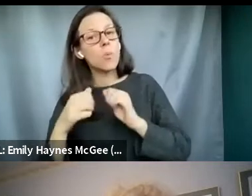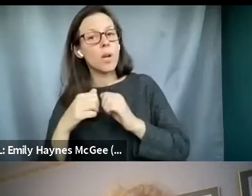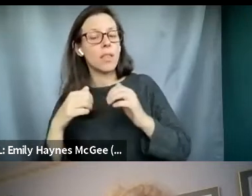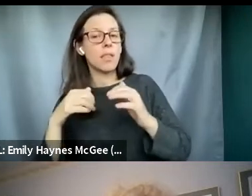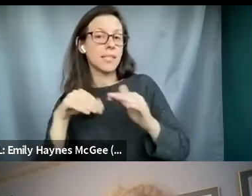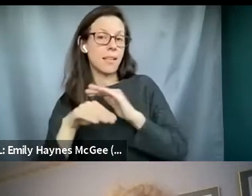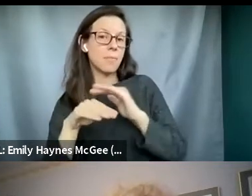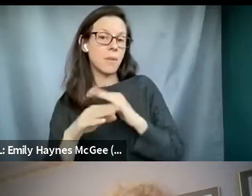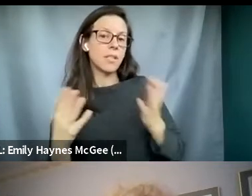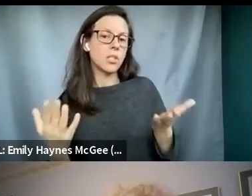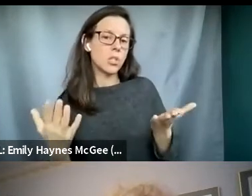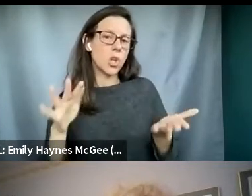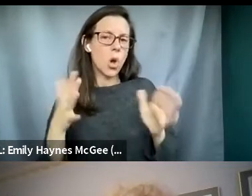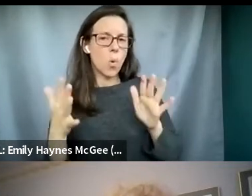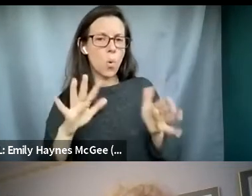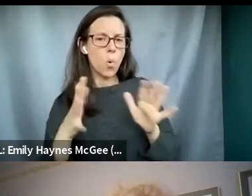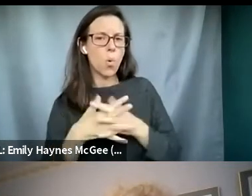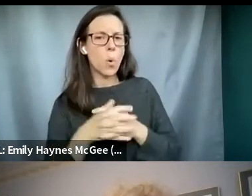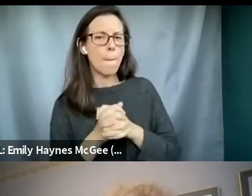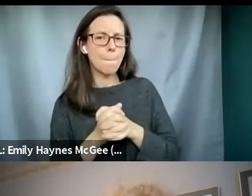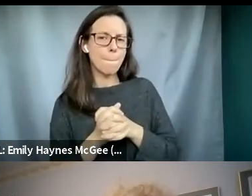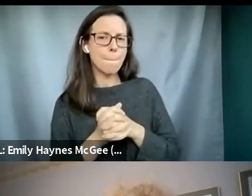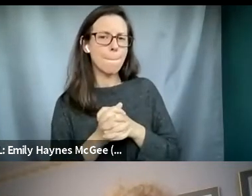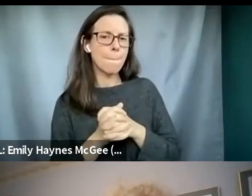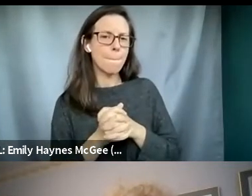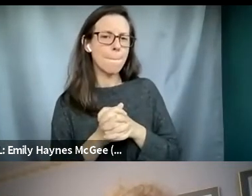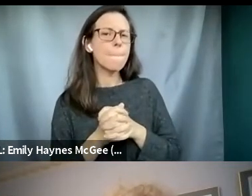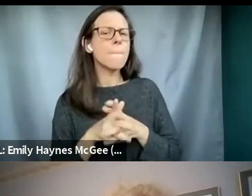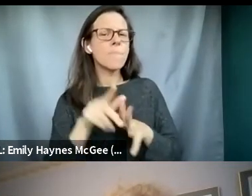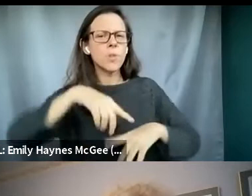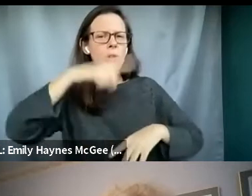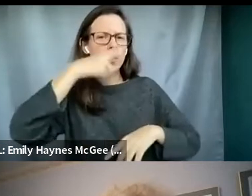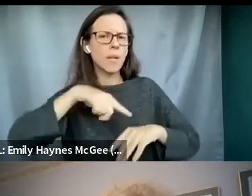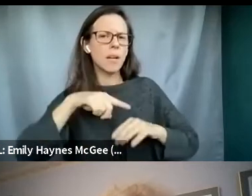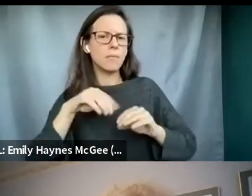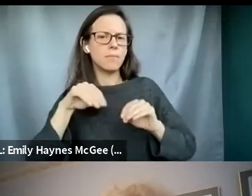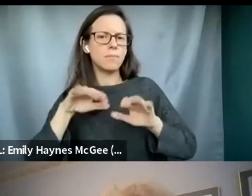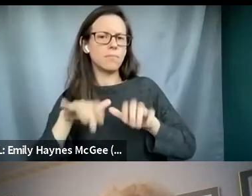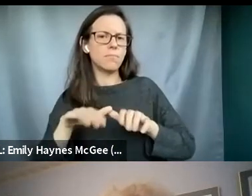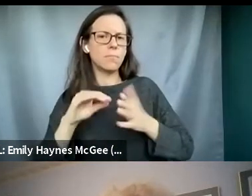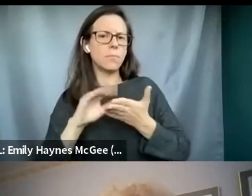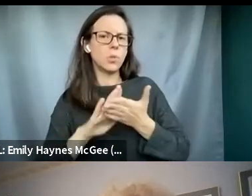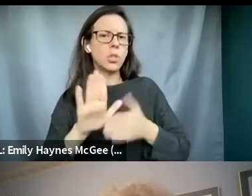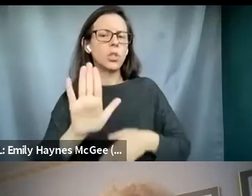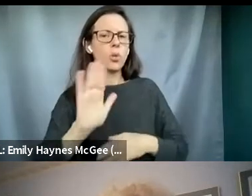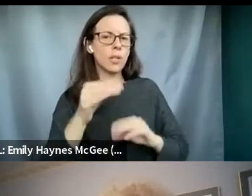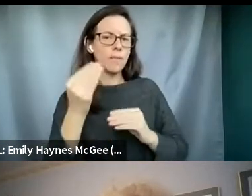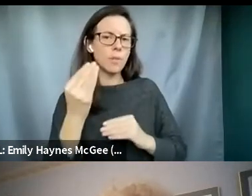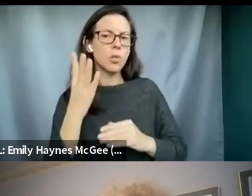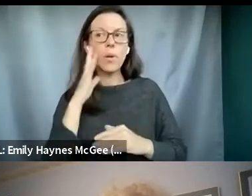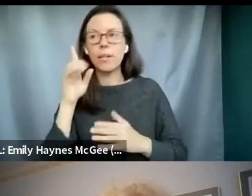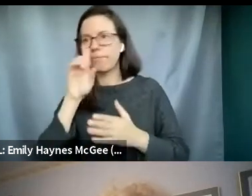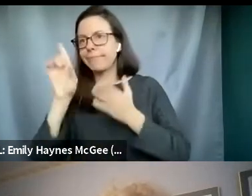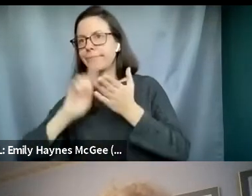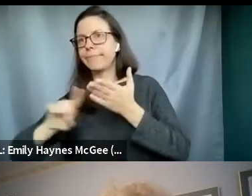So please put your information in the chat so we can find out the exact answer to that